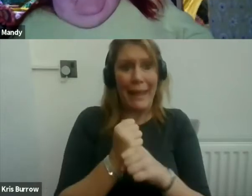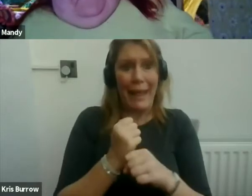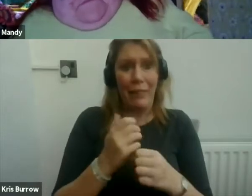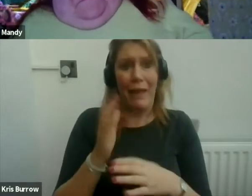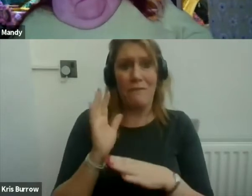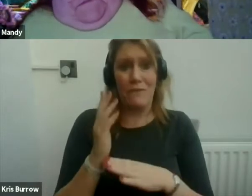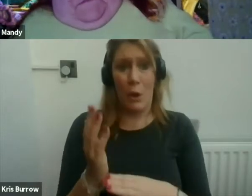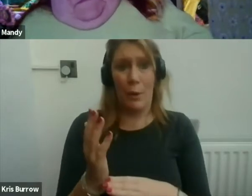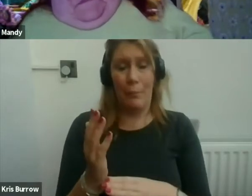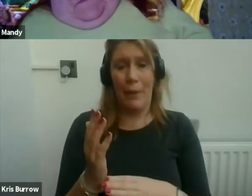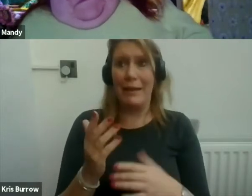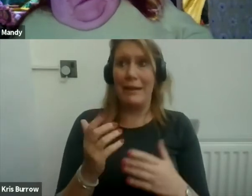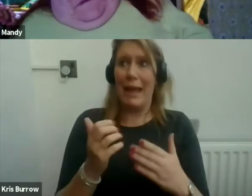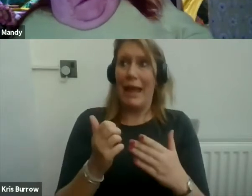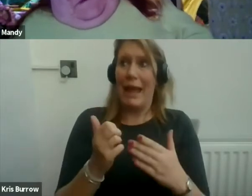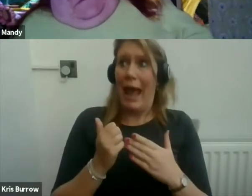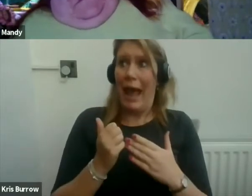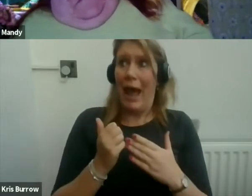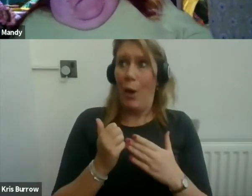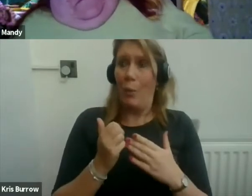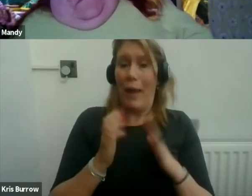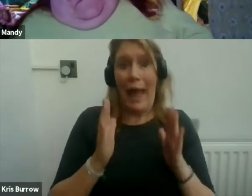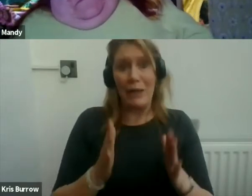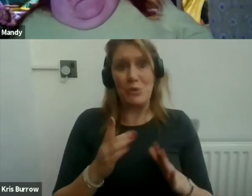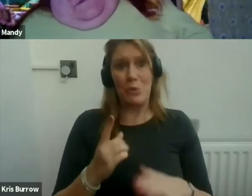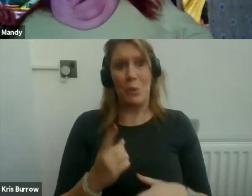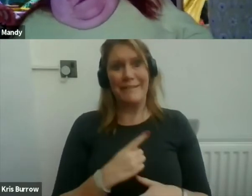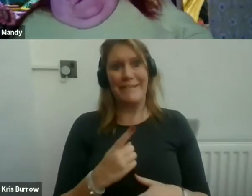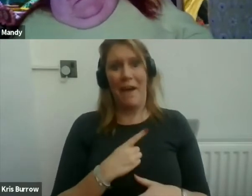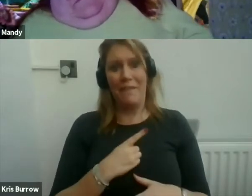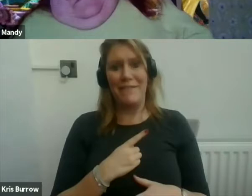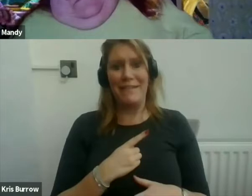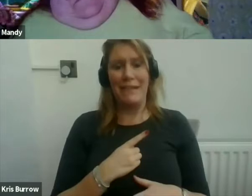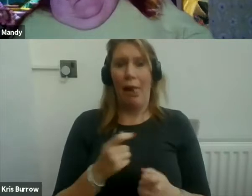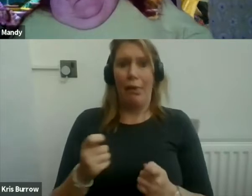just how DIY we were able to be. I had